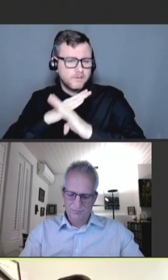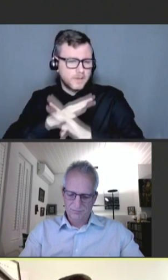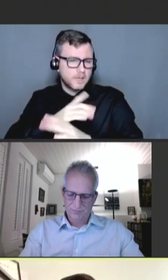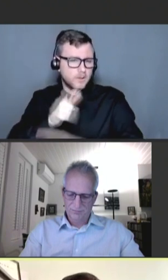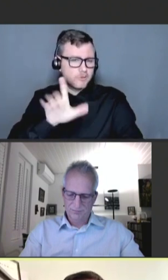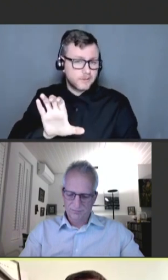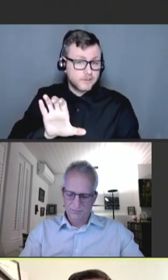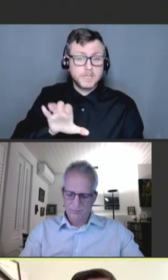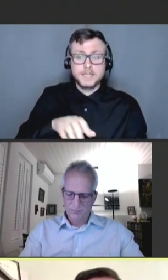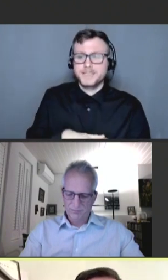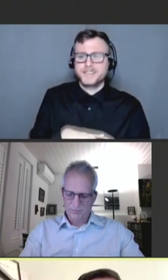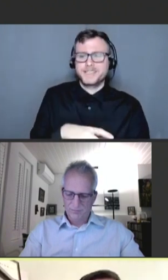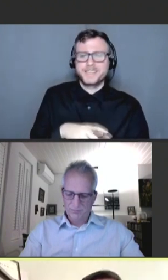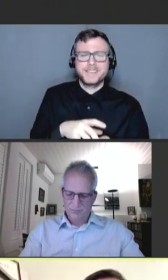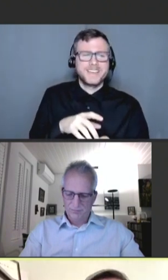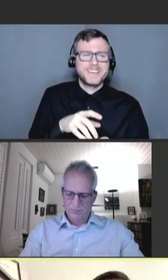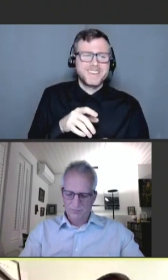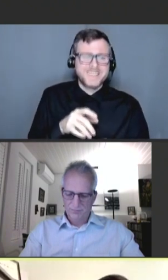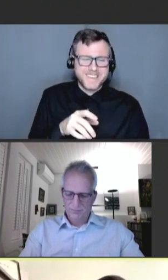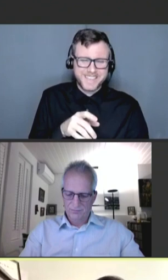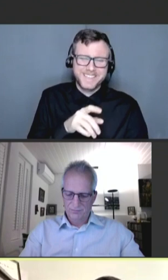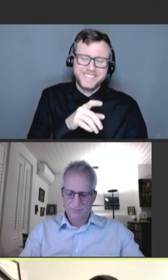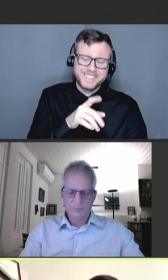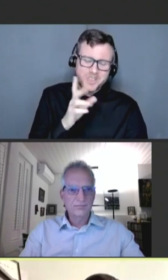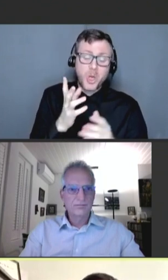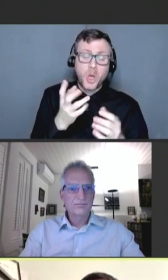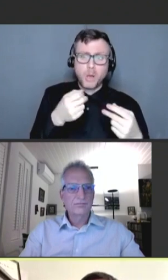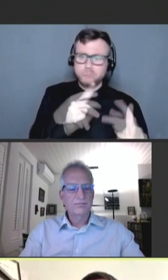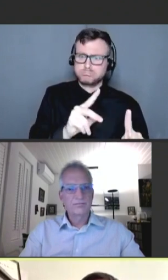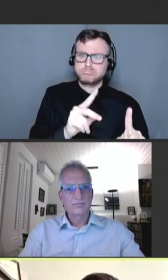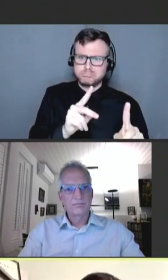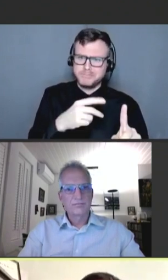so this is really the slide, Anne. You know, the opportunity -- I think this is really a historic